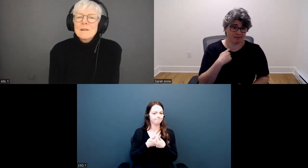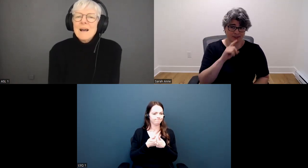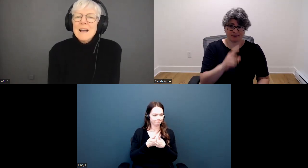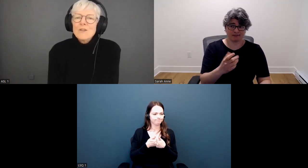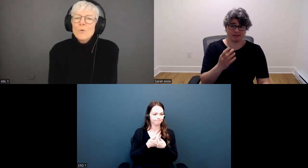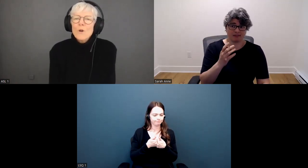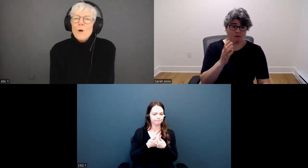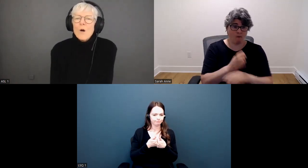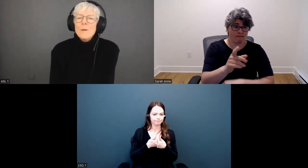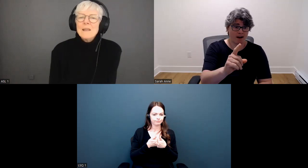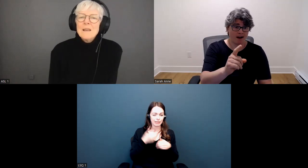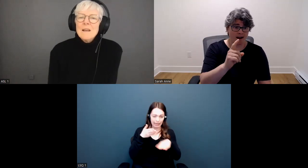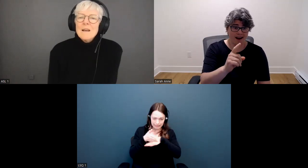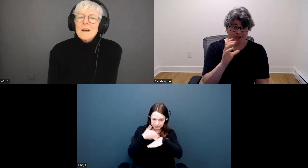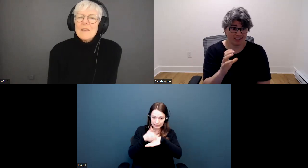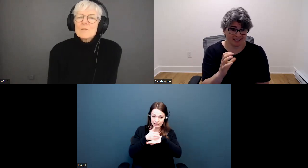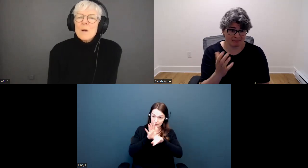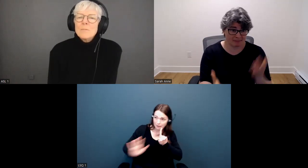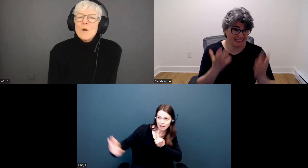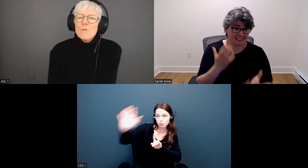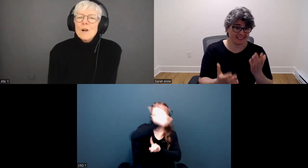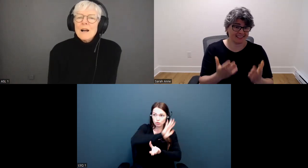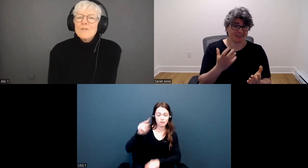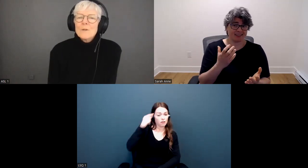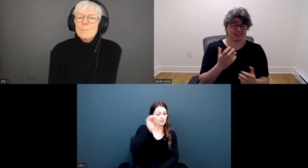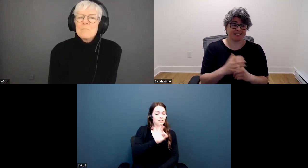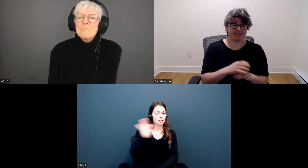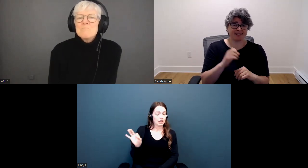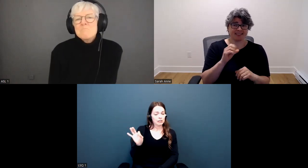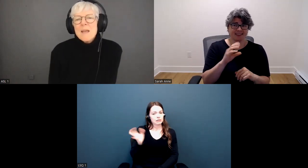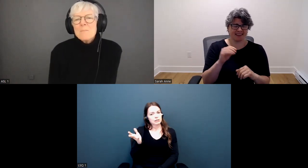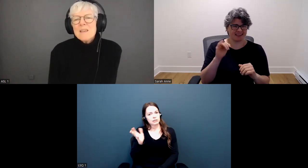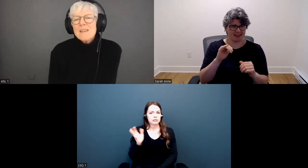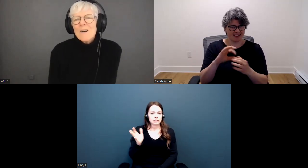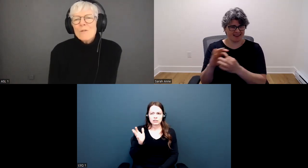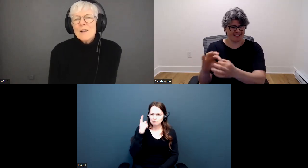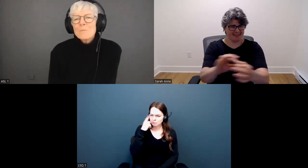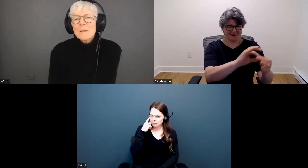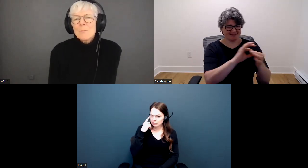government I don't know how many I think there's probably over a hundred maybe over 100 people